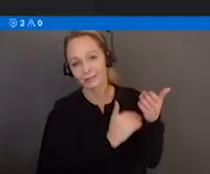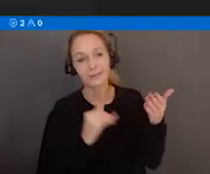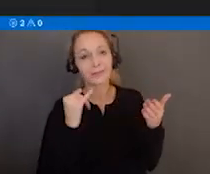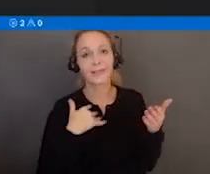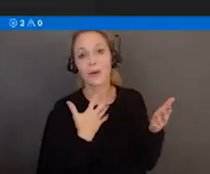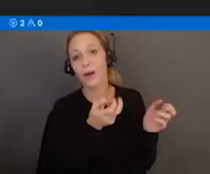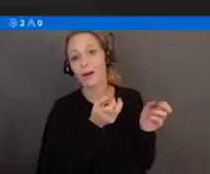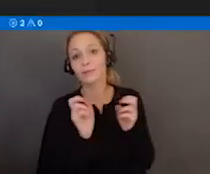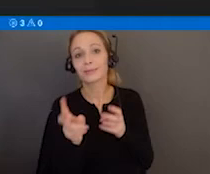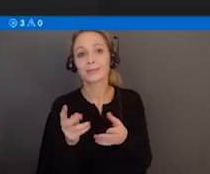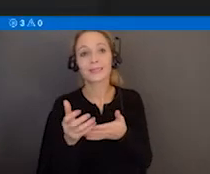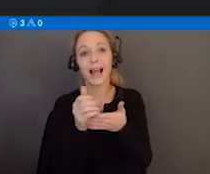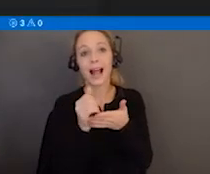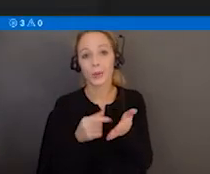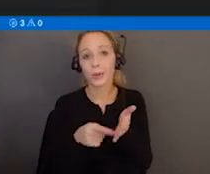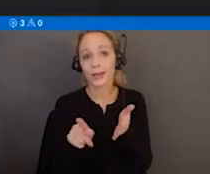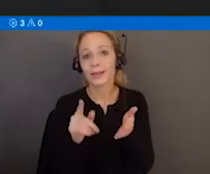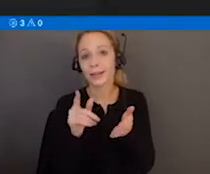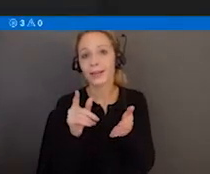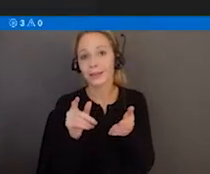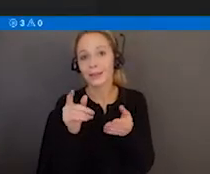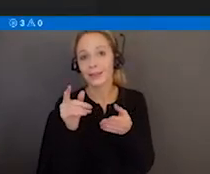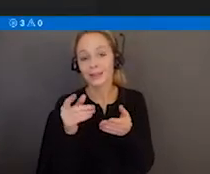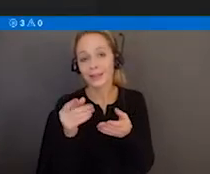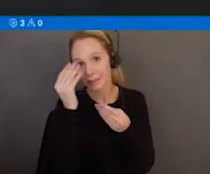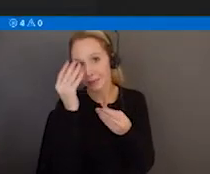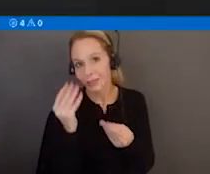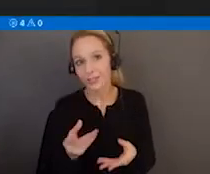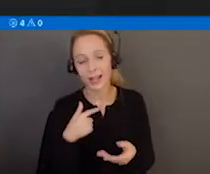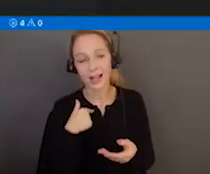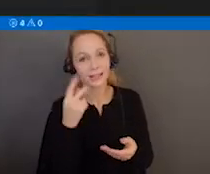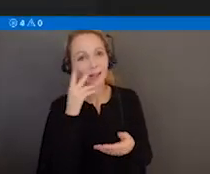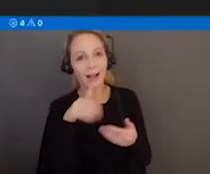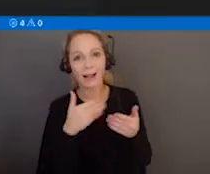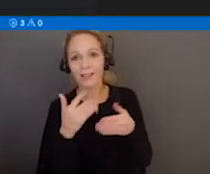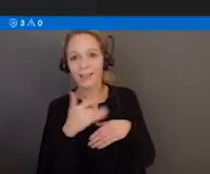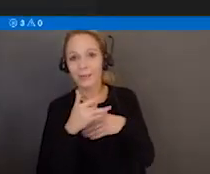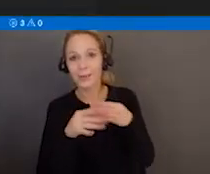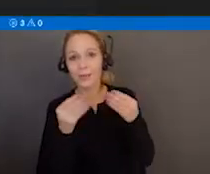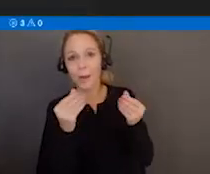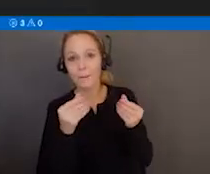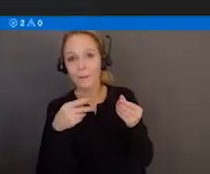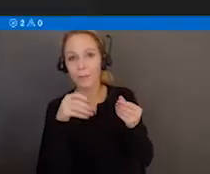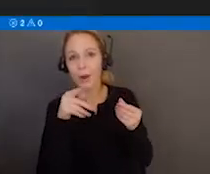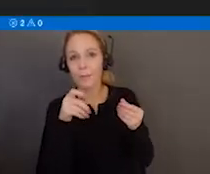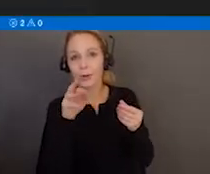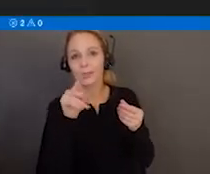I COULD JUST START TYPING SALARY AND I WOULD SEE ALL THE AVAILABLE PROPERTIES ON THE ROLL OBJECT.